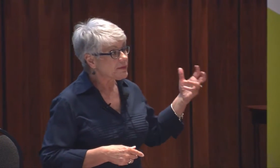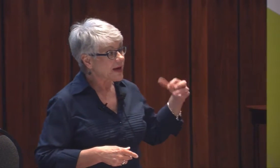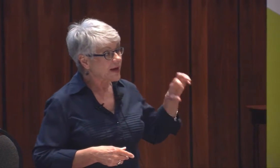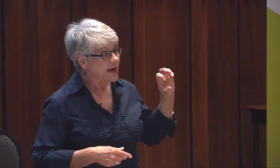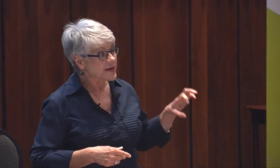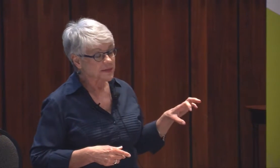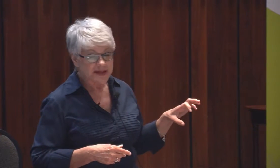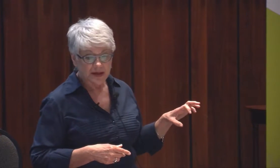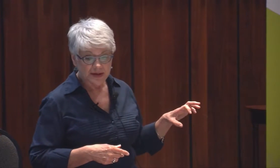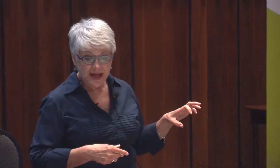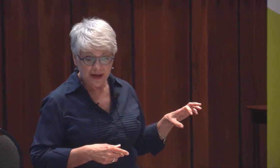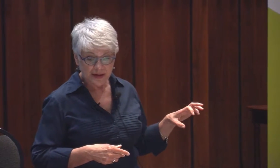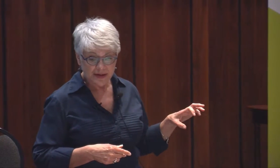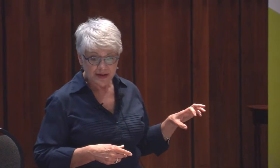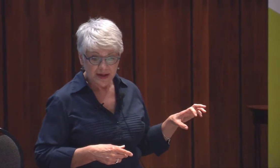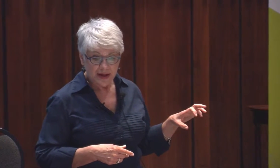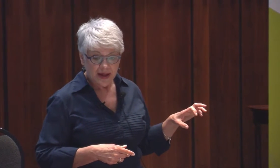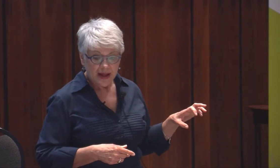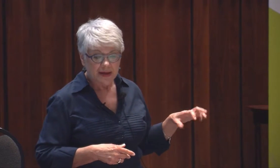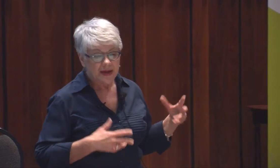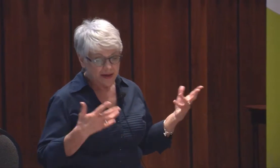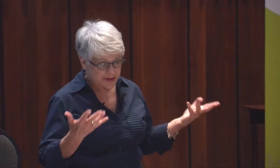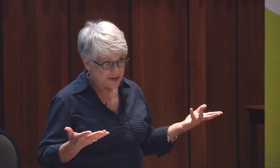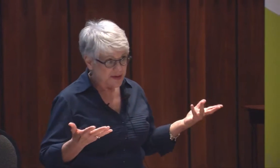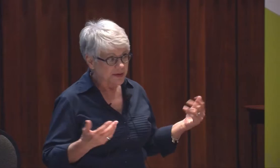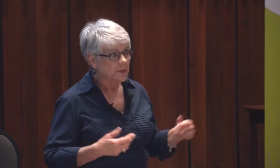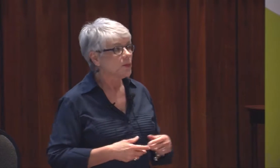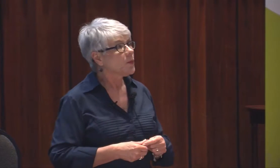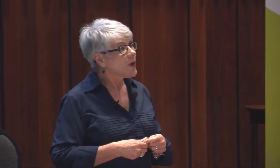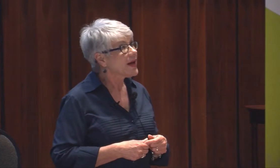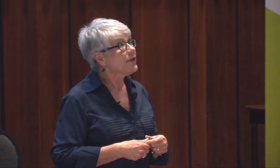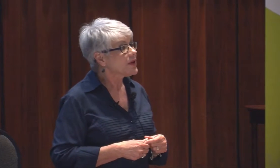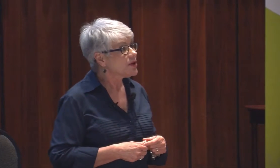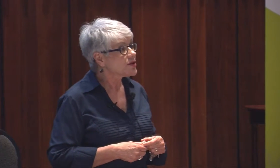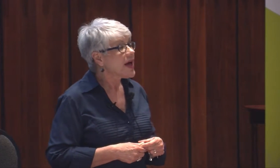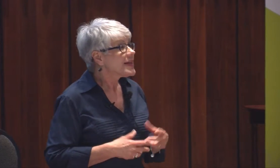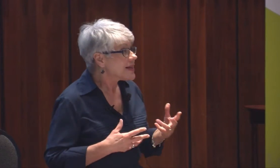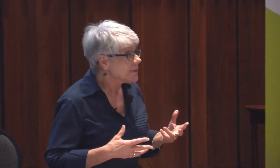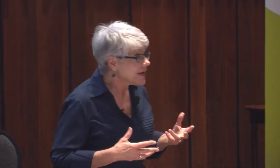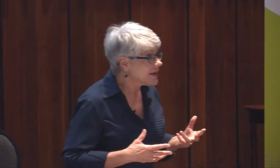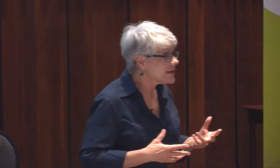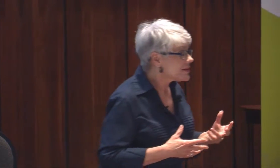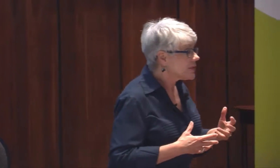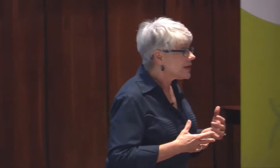recognize some subtle signs and then to, whatever the cues, are some kids will